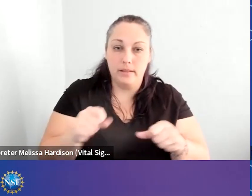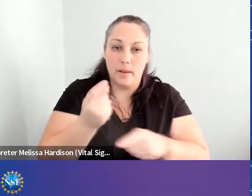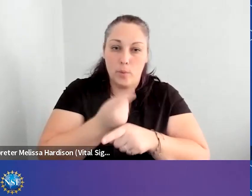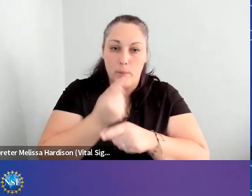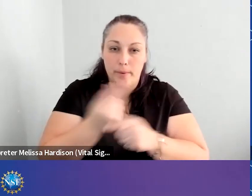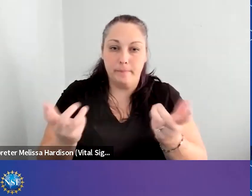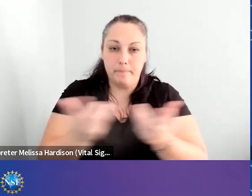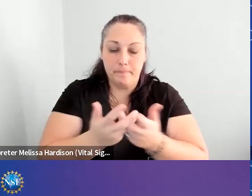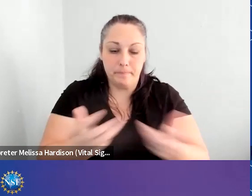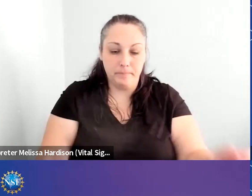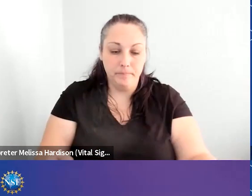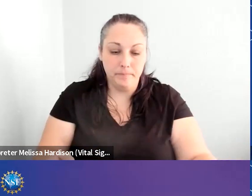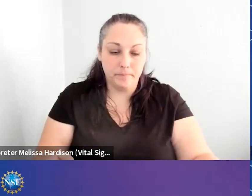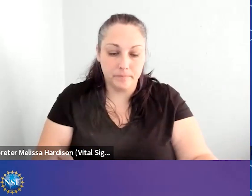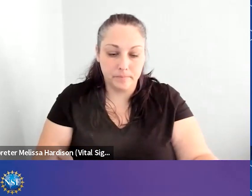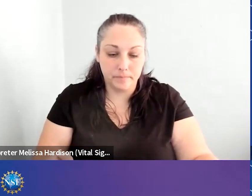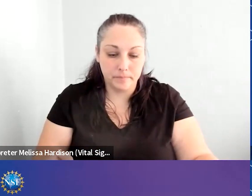Luis Cubano: I'll add to that if you are